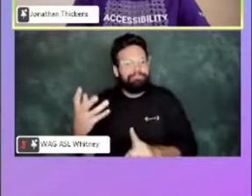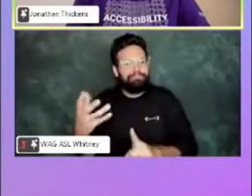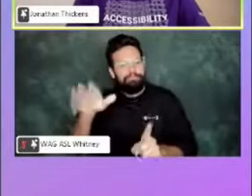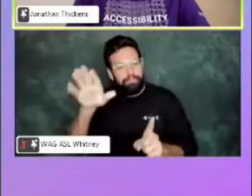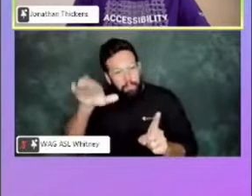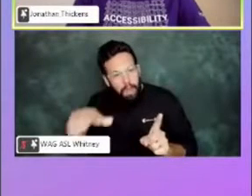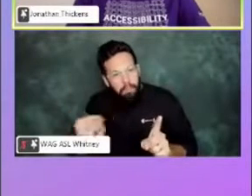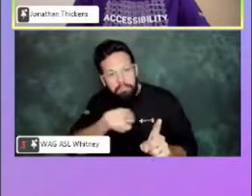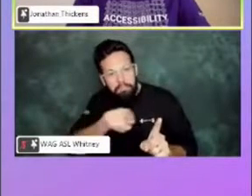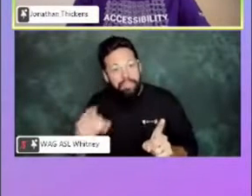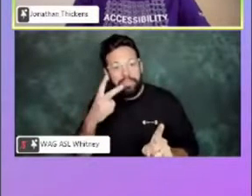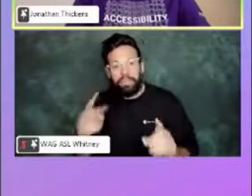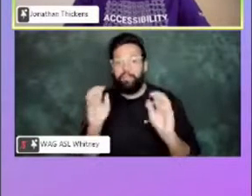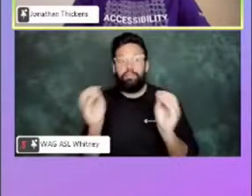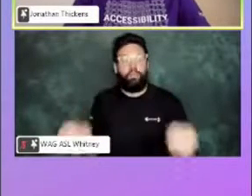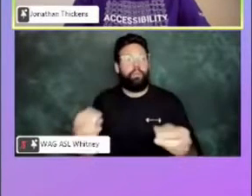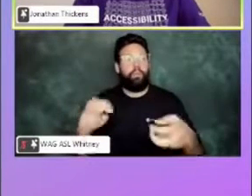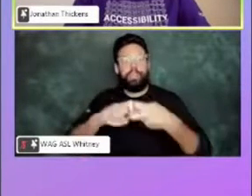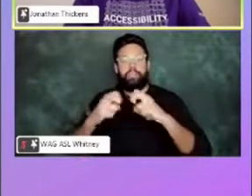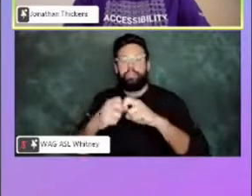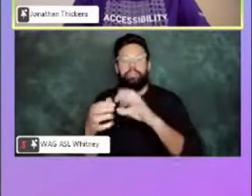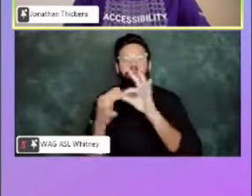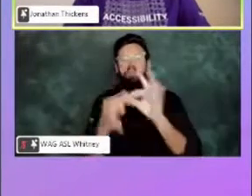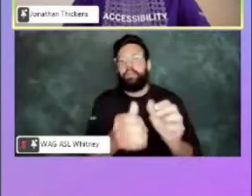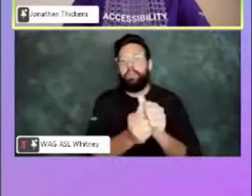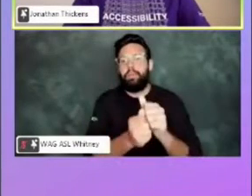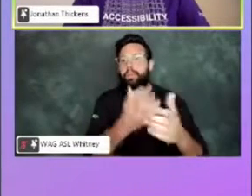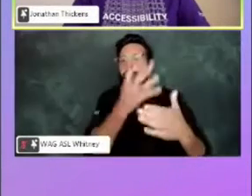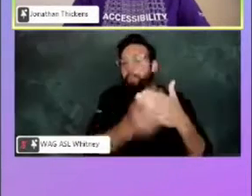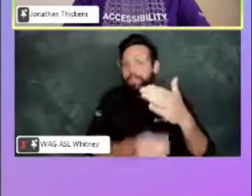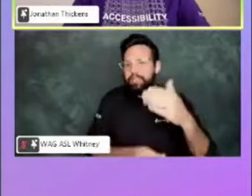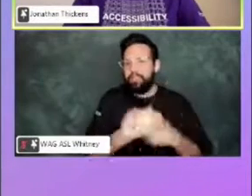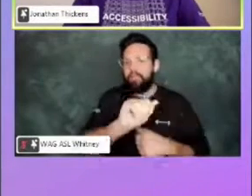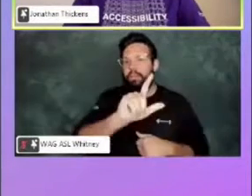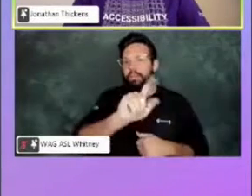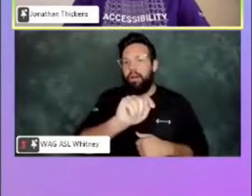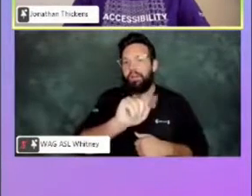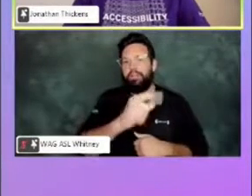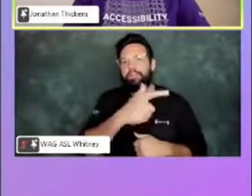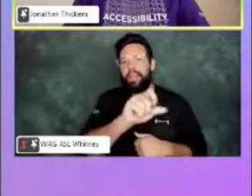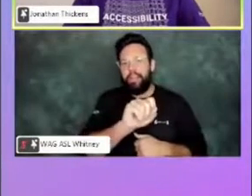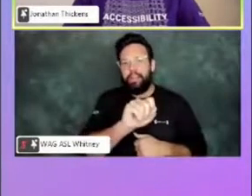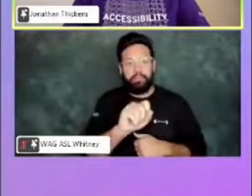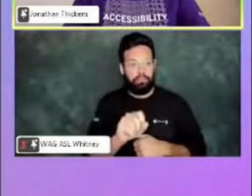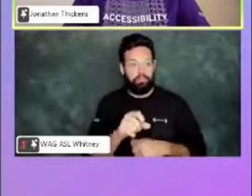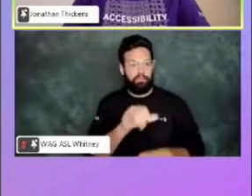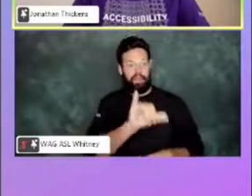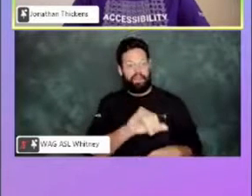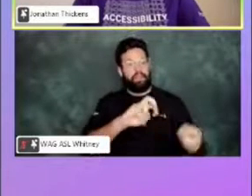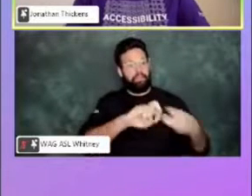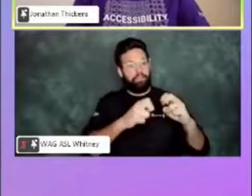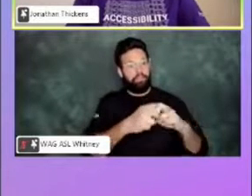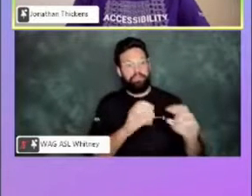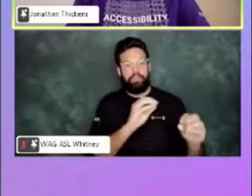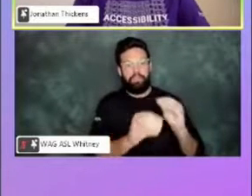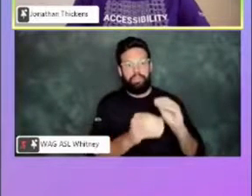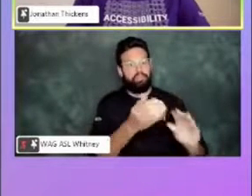related to missing alt tags. So we fixed the issues we wanted to and we can go ahead and open a PR.